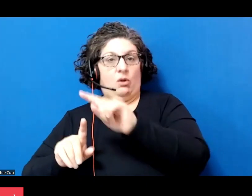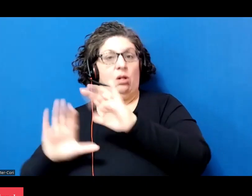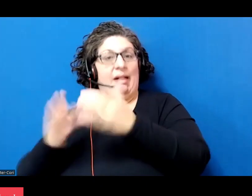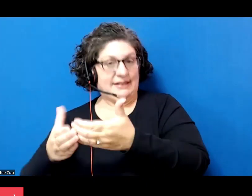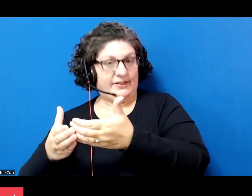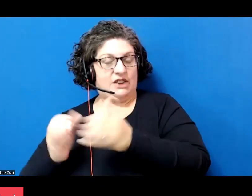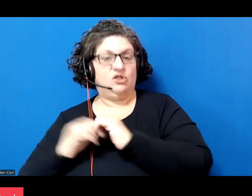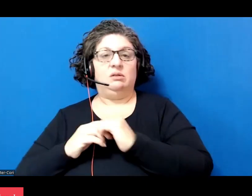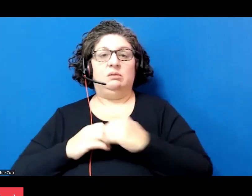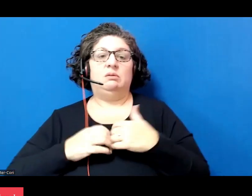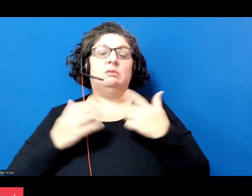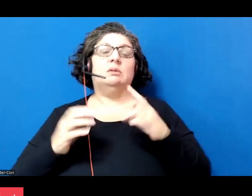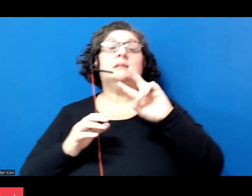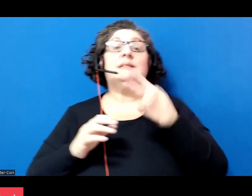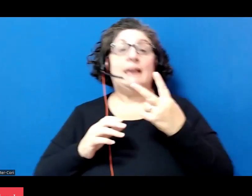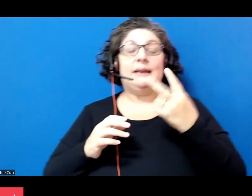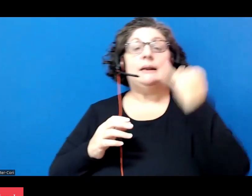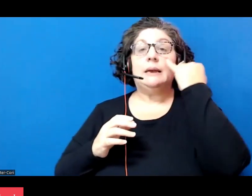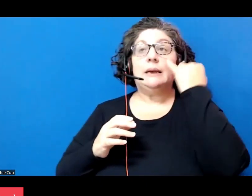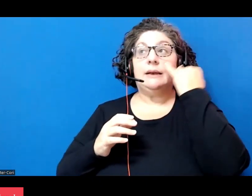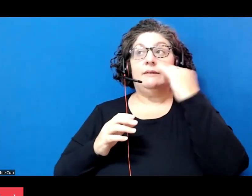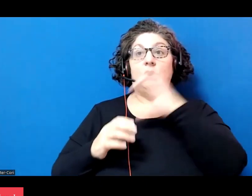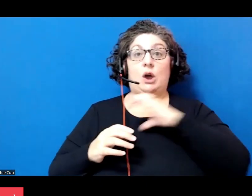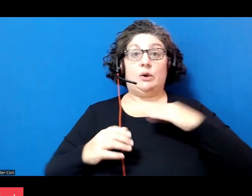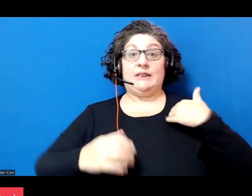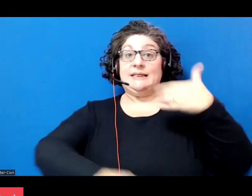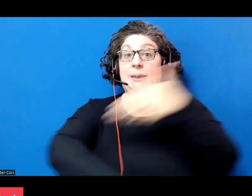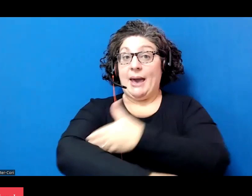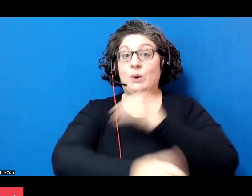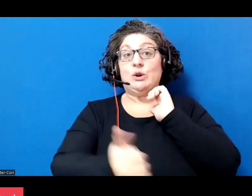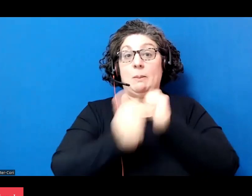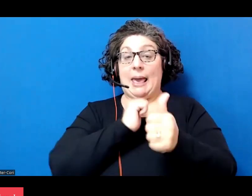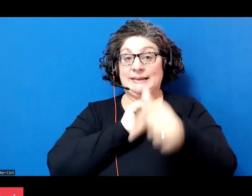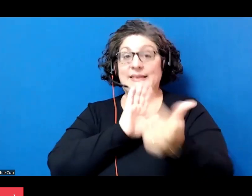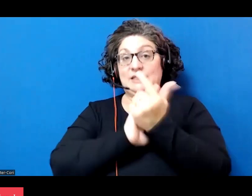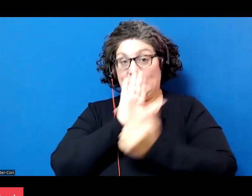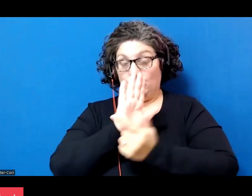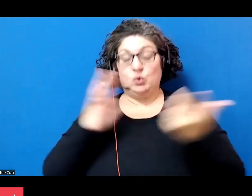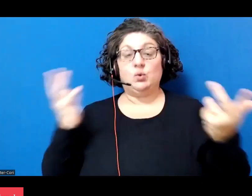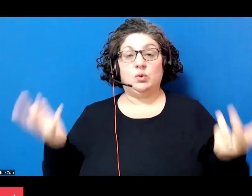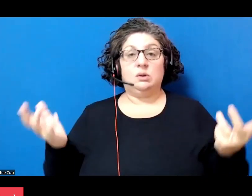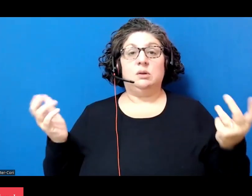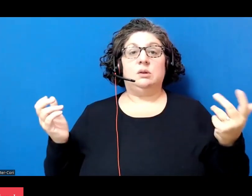Seconds issue is whether Congress has power to pass the statute.